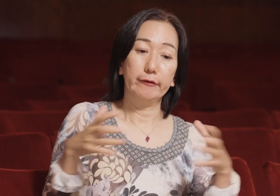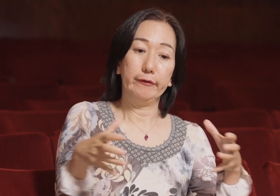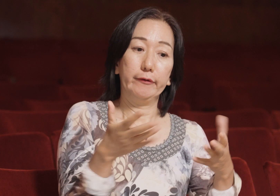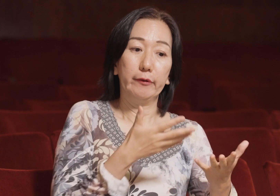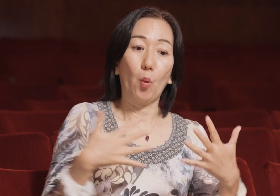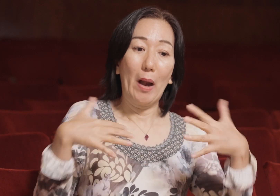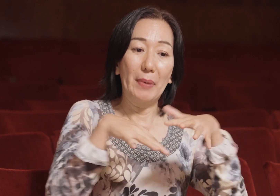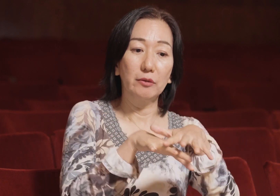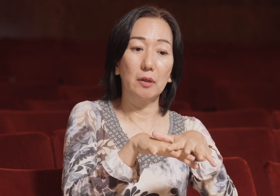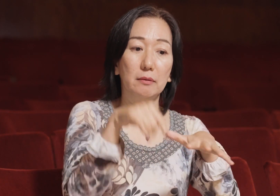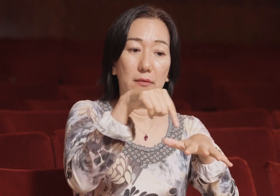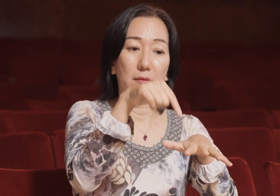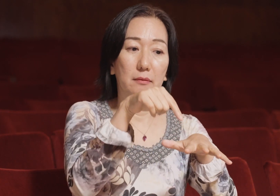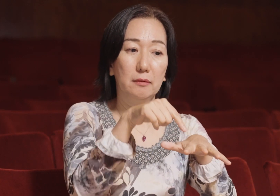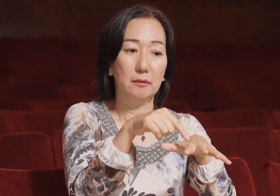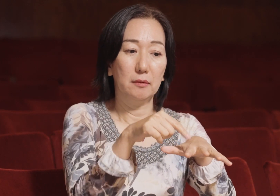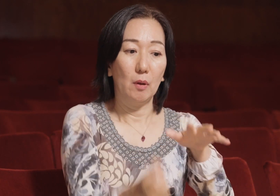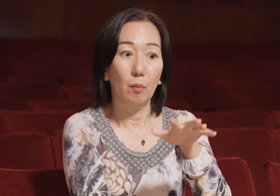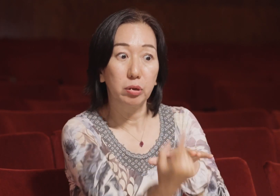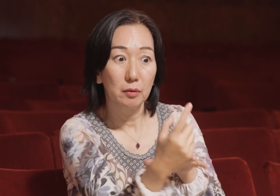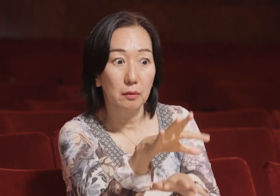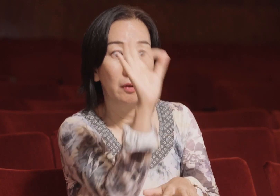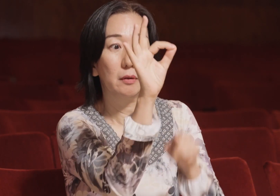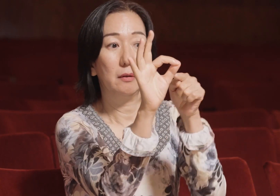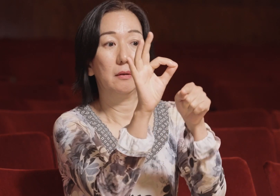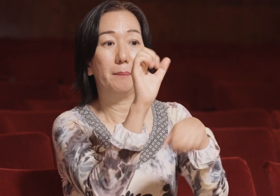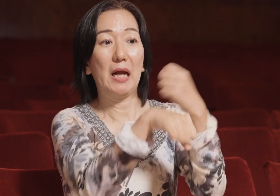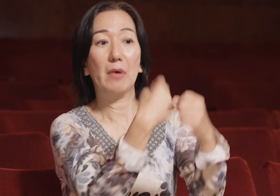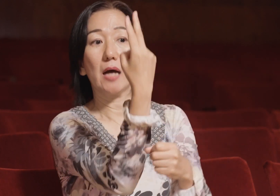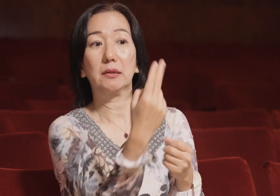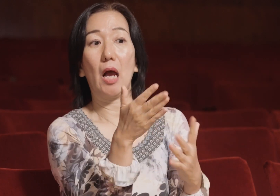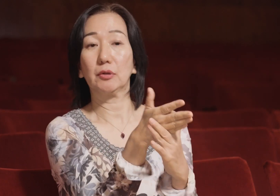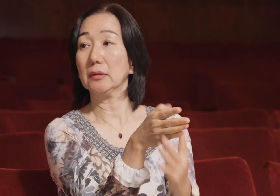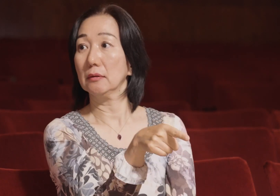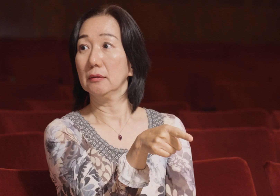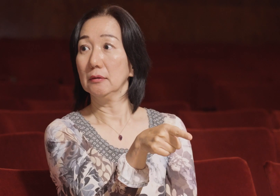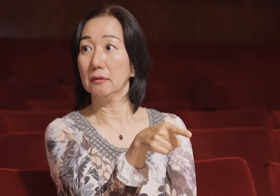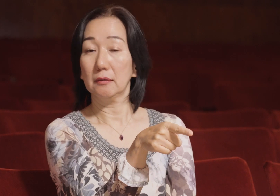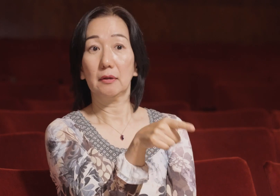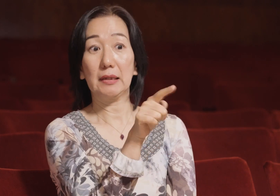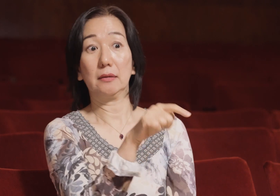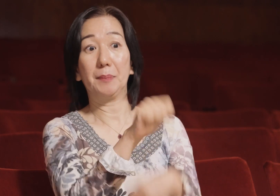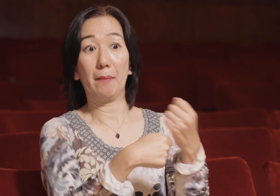I believe a really great way to bring a space alive